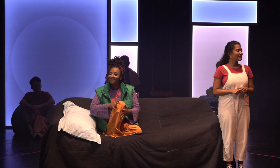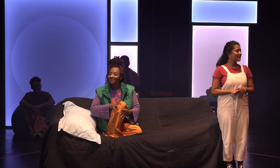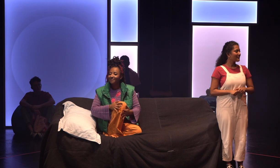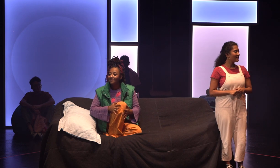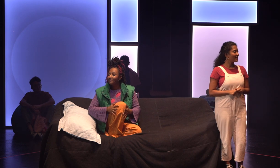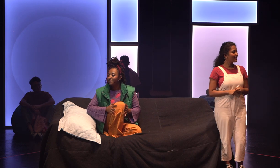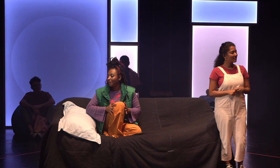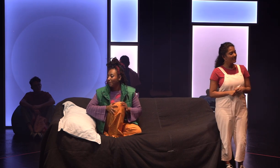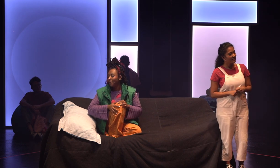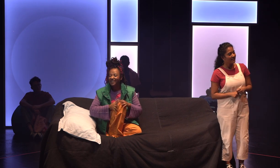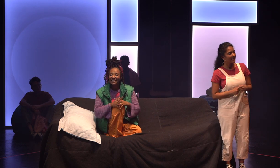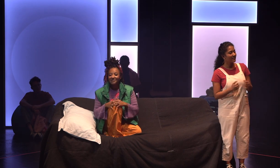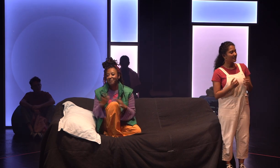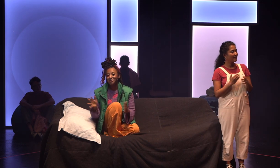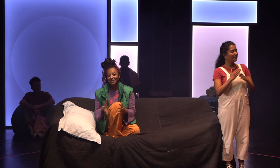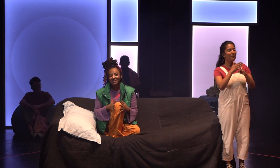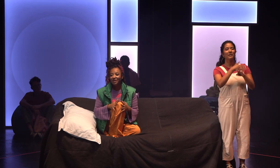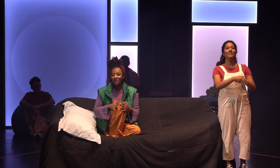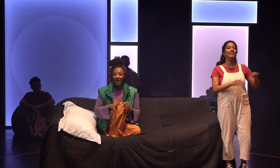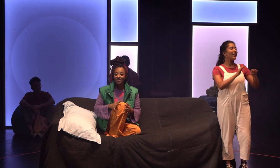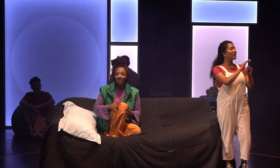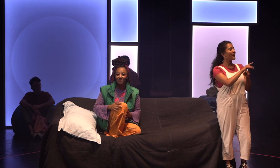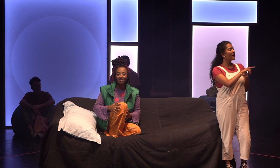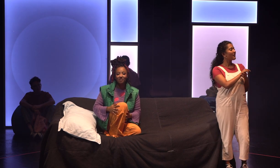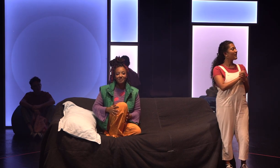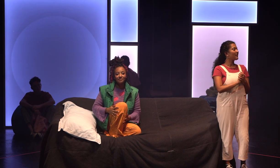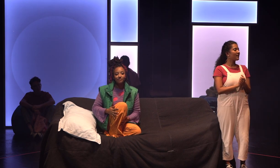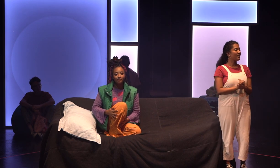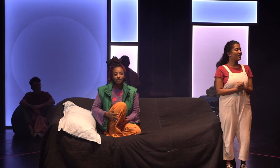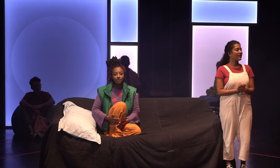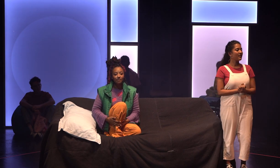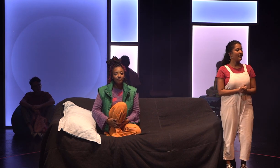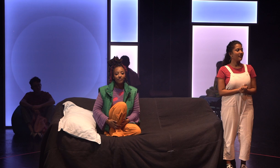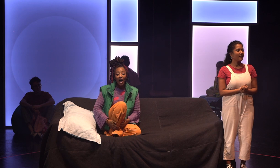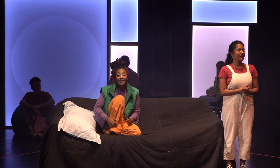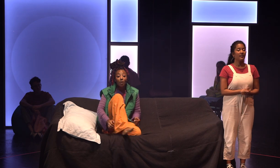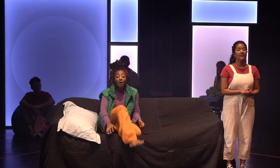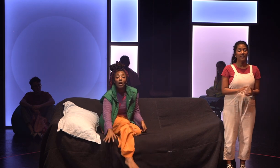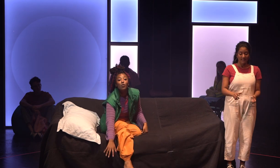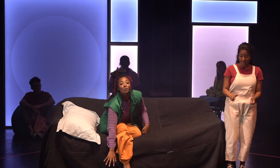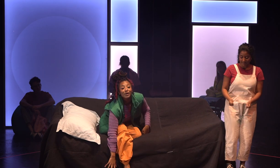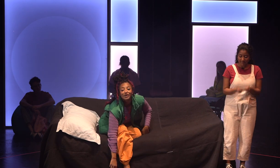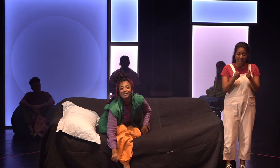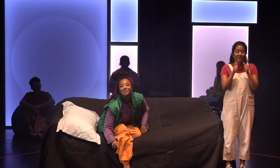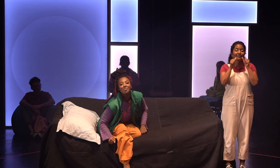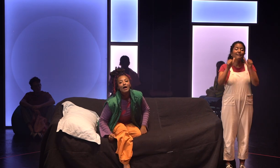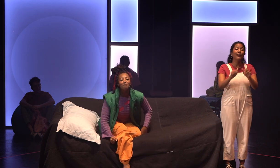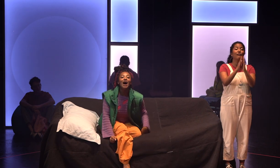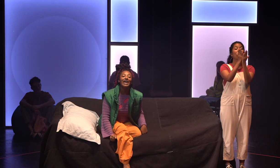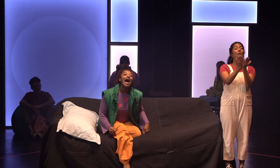But there are noises outside. I get out my well-worn book: Maya